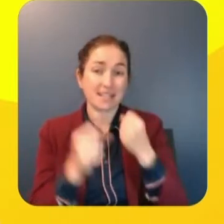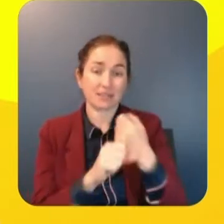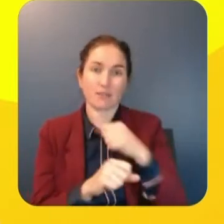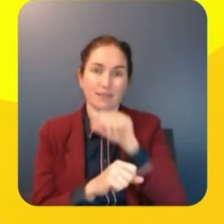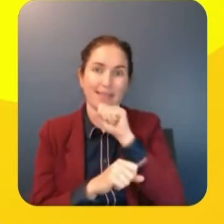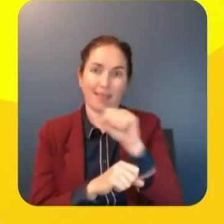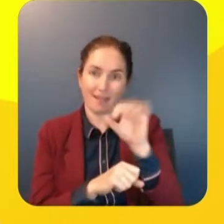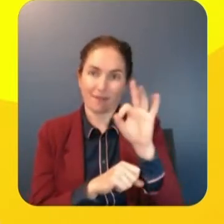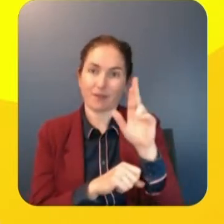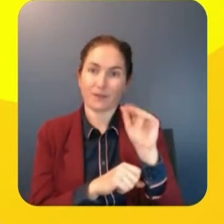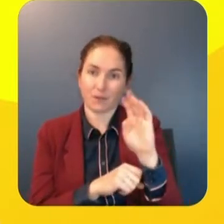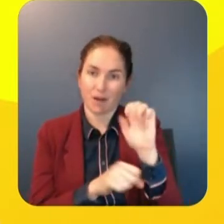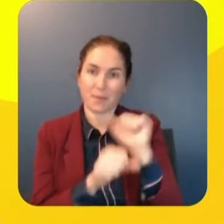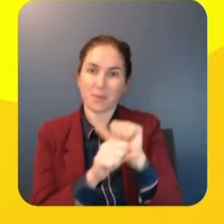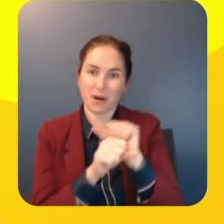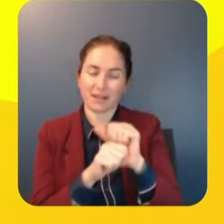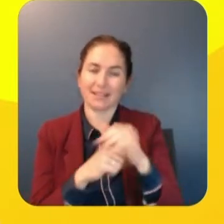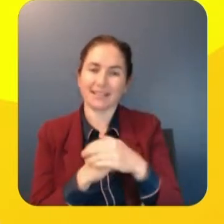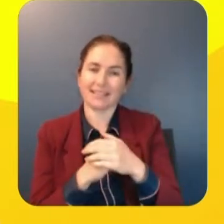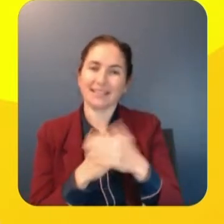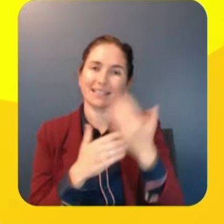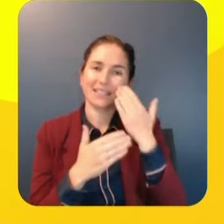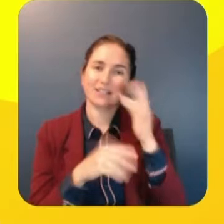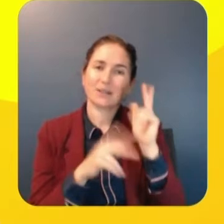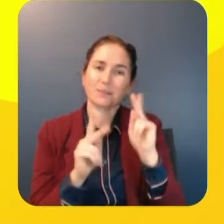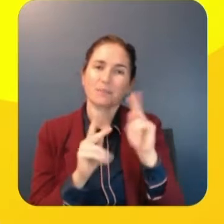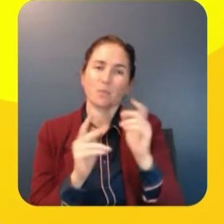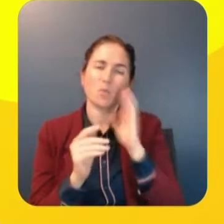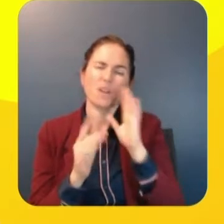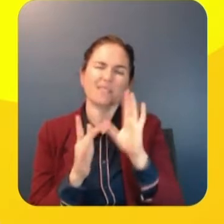and we'll pick up on that later. So, look, moving us on.